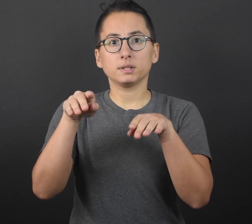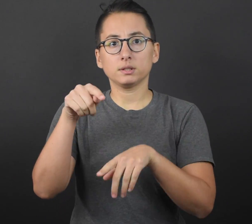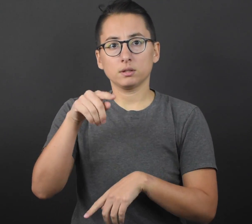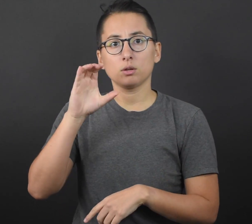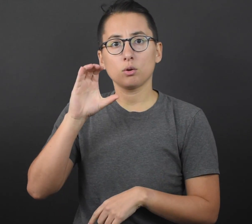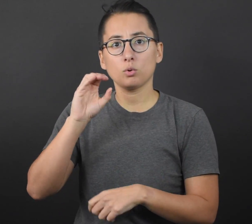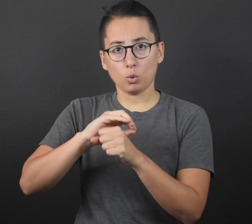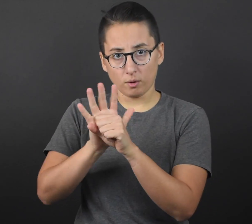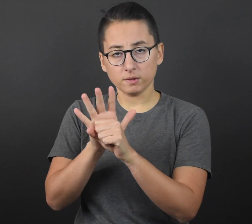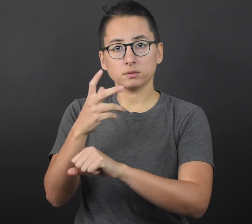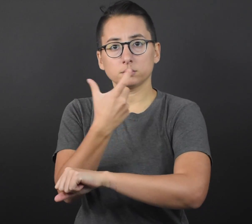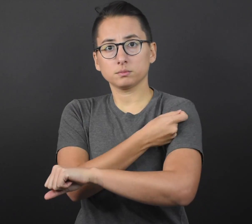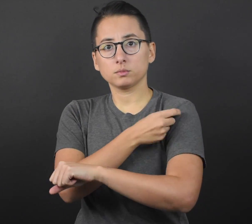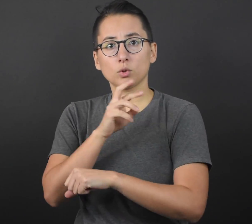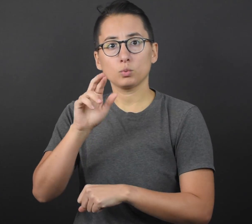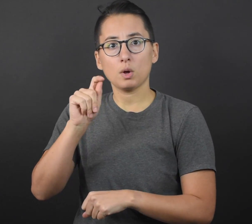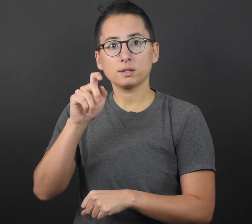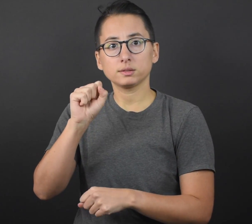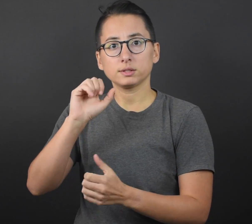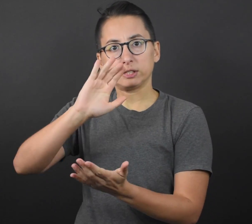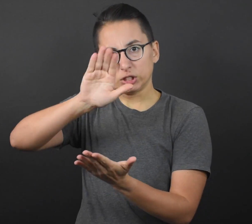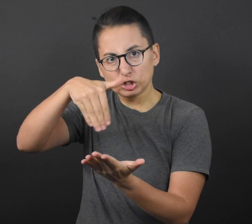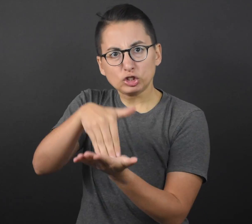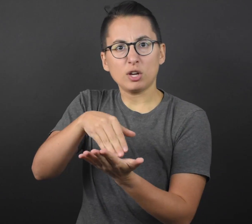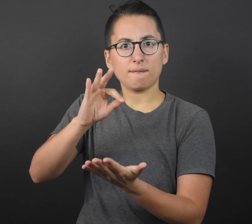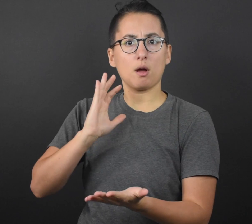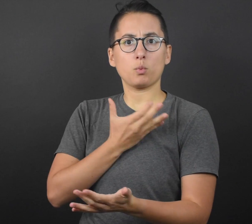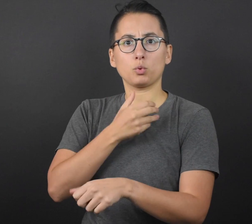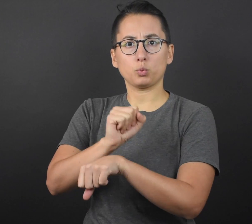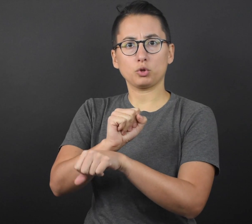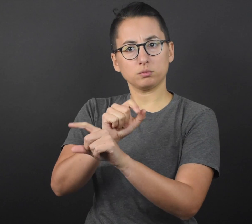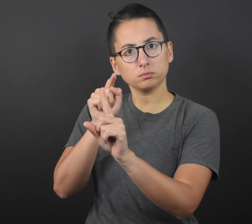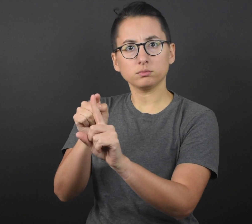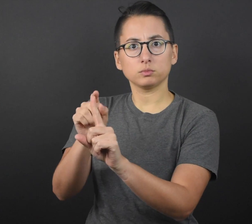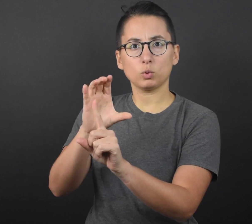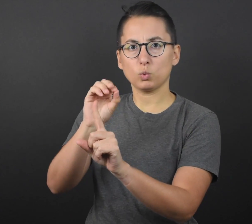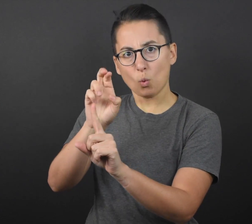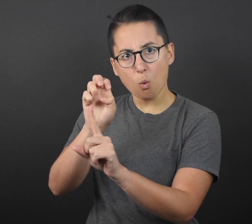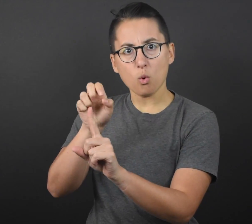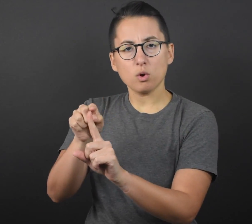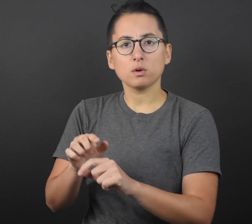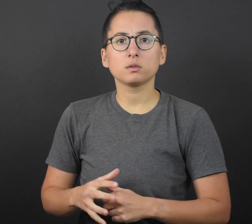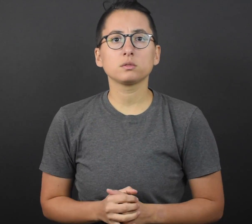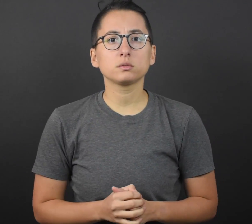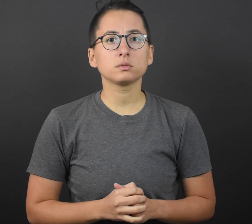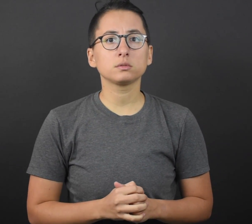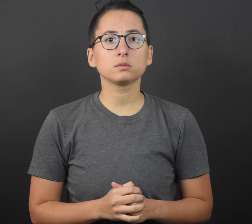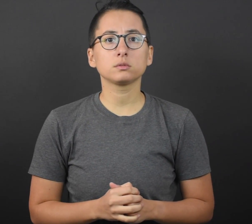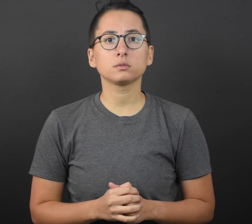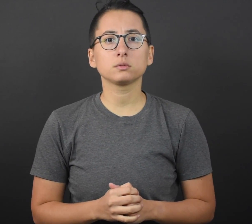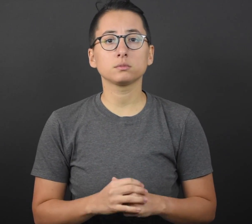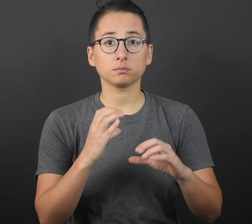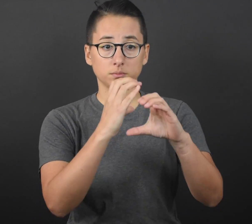and the mobile vaccination units have helped fill a gap in being able